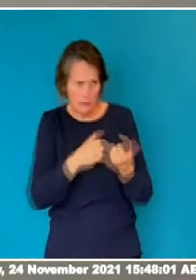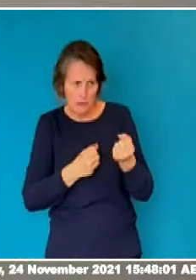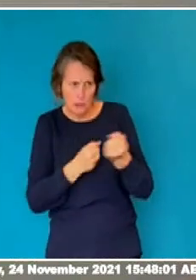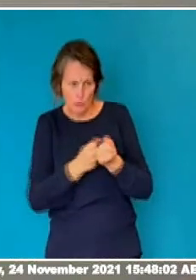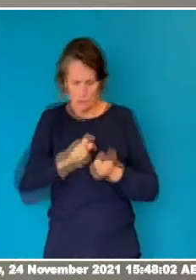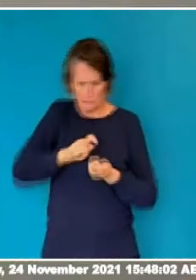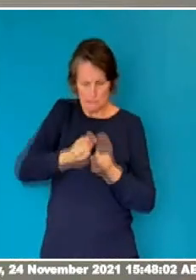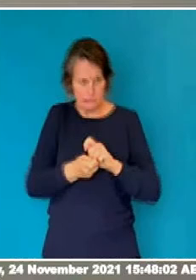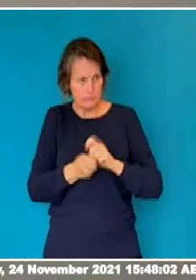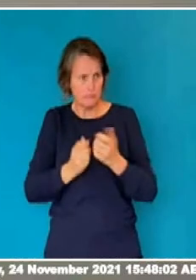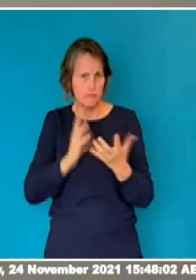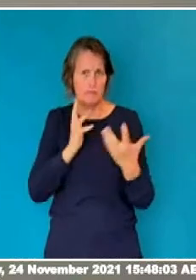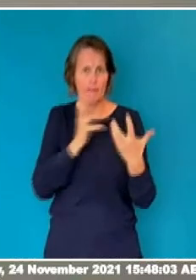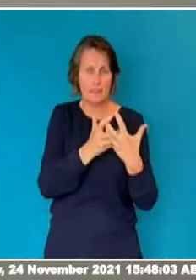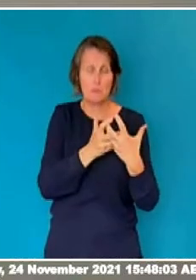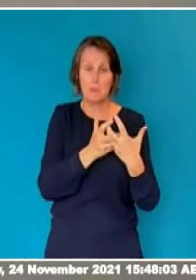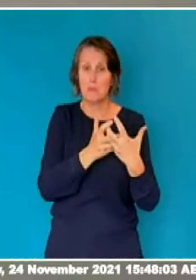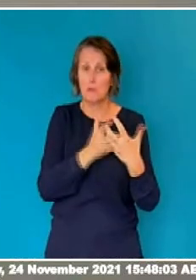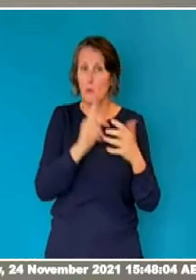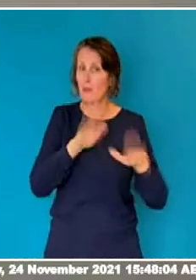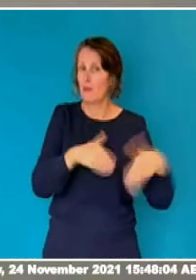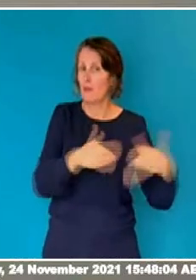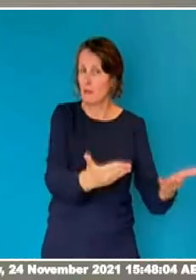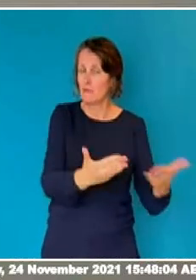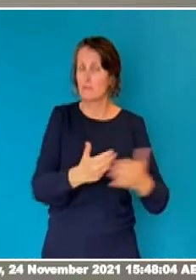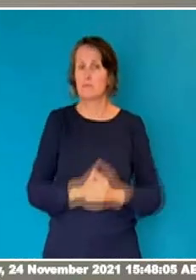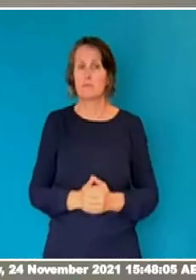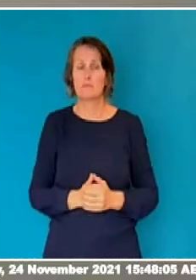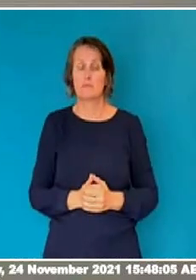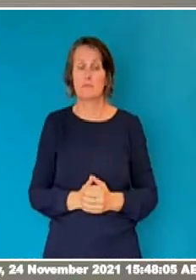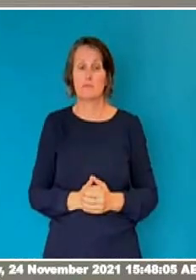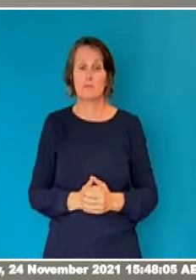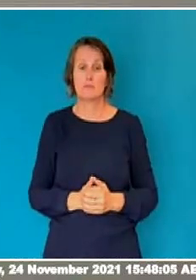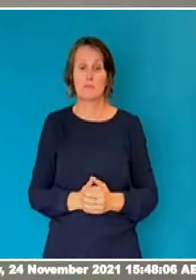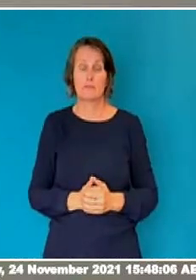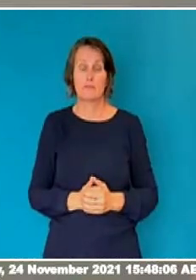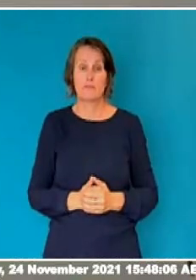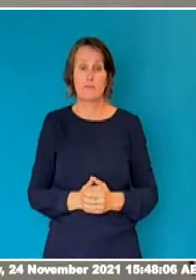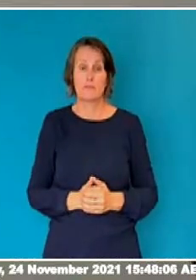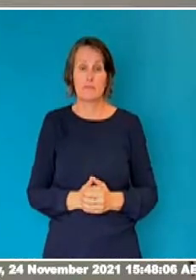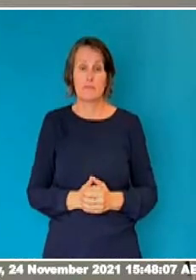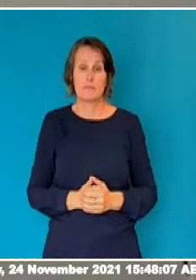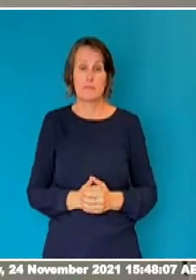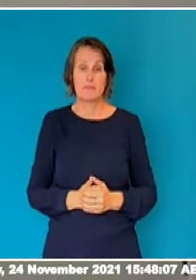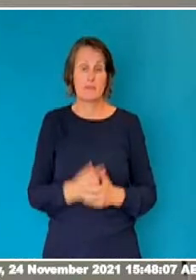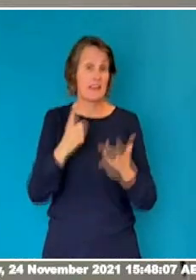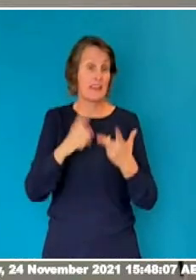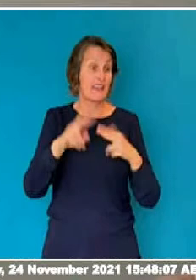And the same team also works with any employees who sustain work related or